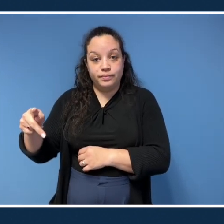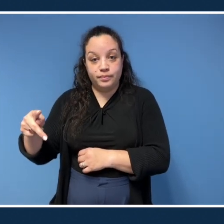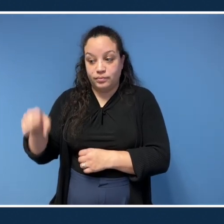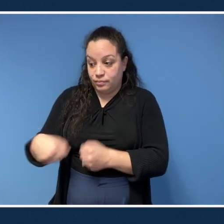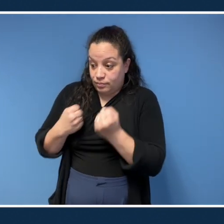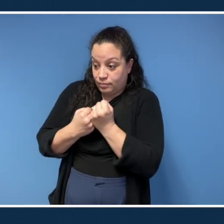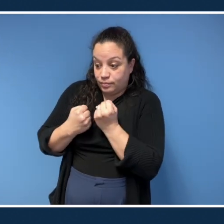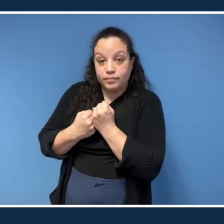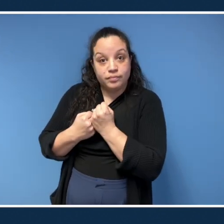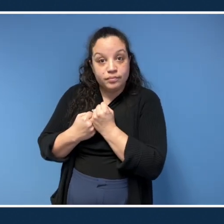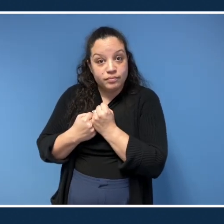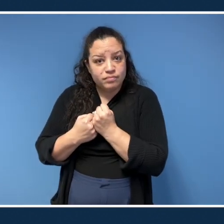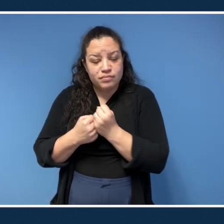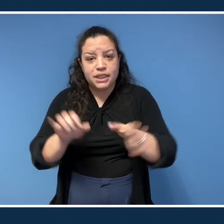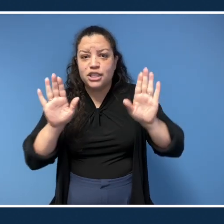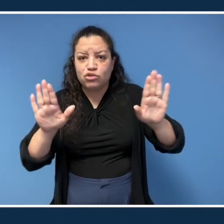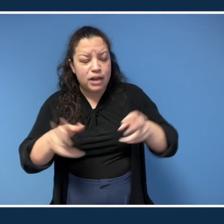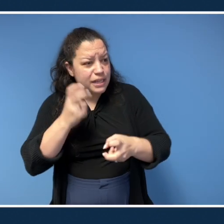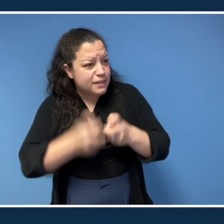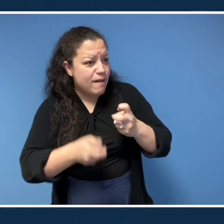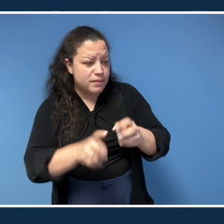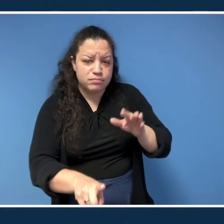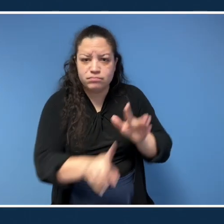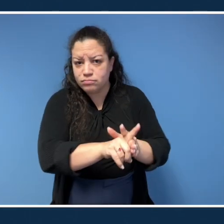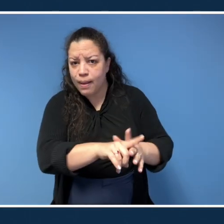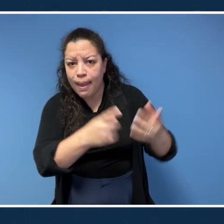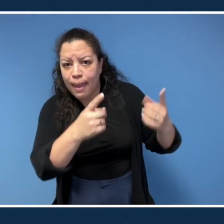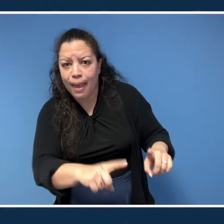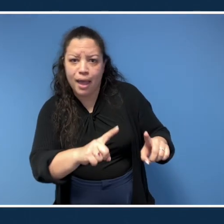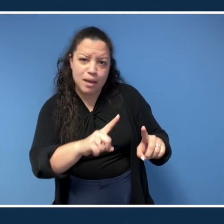it's great to show up in those tough moments and that can be during African